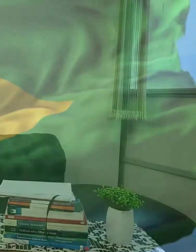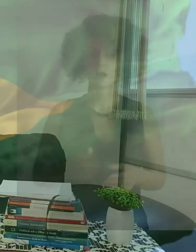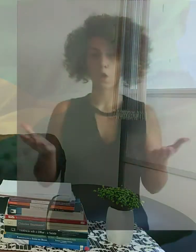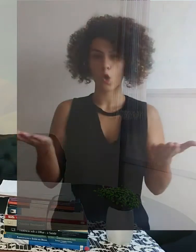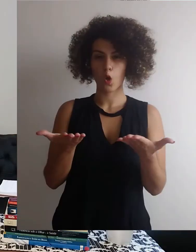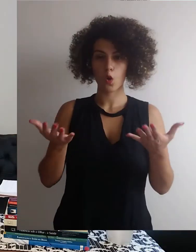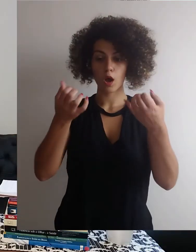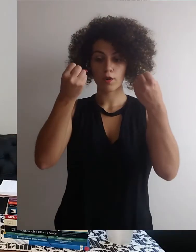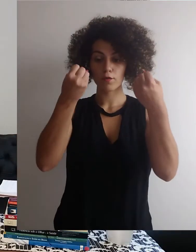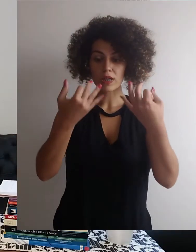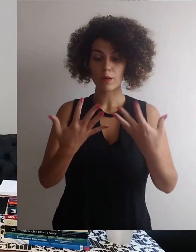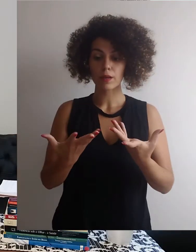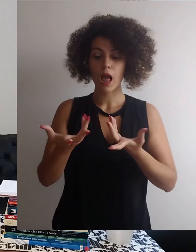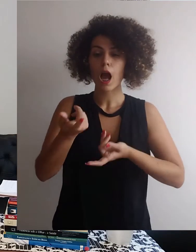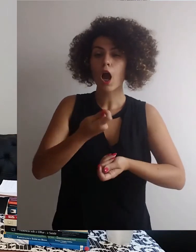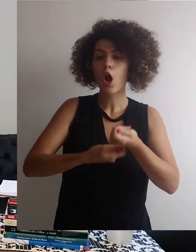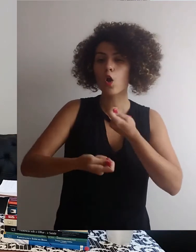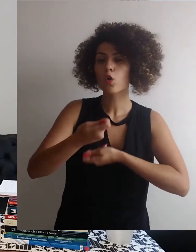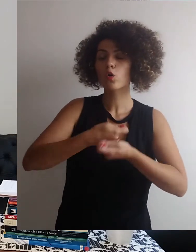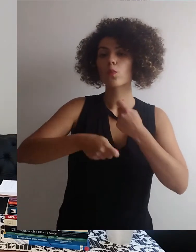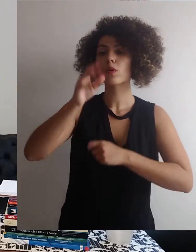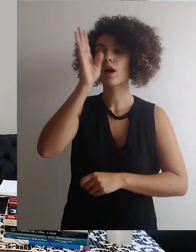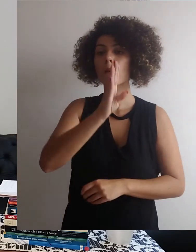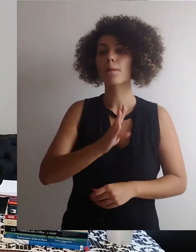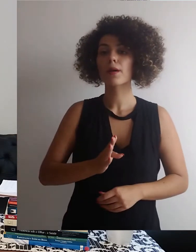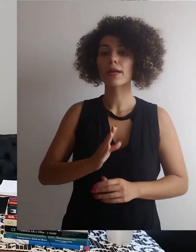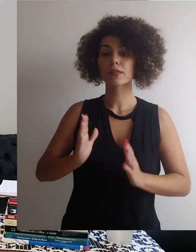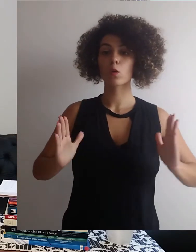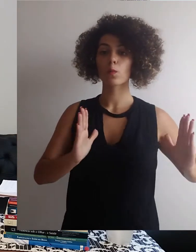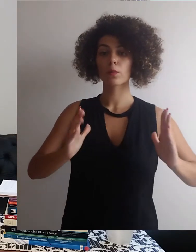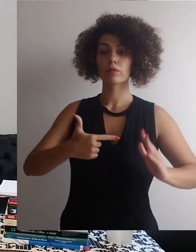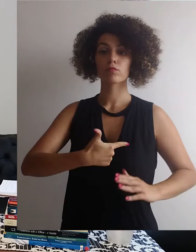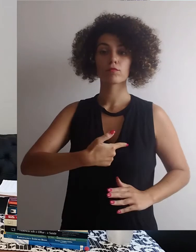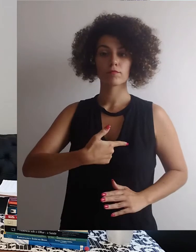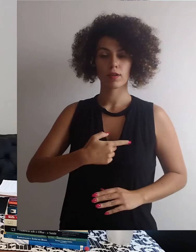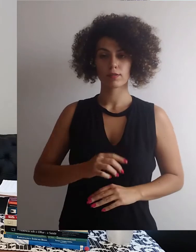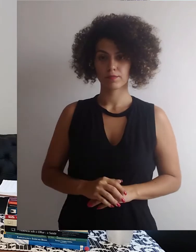Now I'm going to talk a little bit about the economy in the Vargas era. Before Vargas came to power,